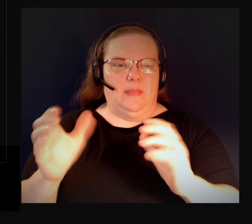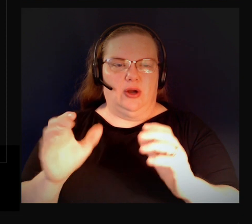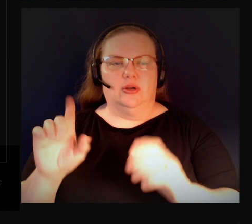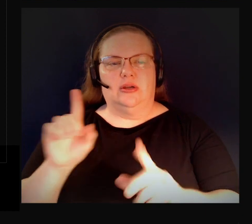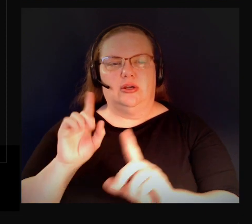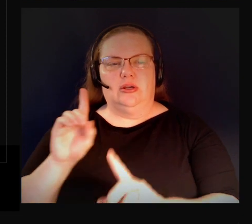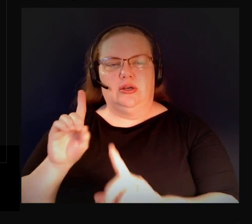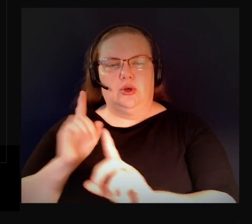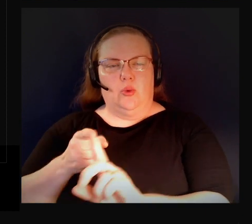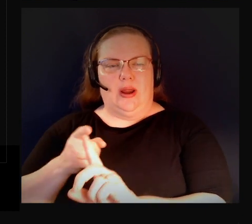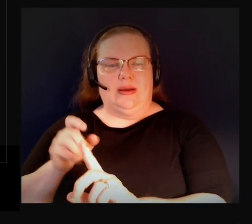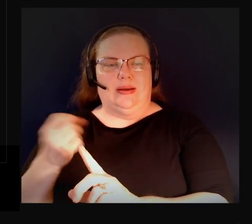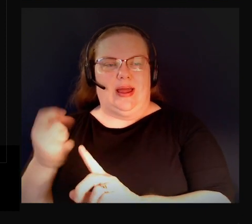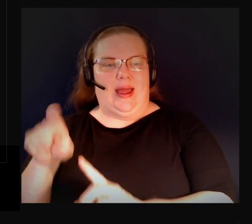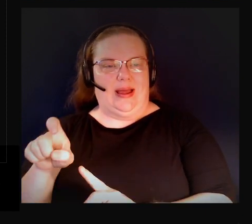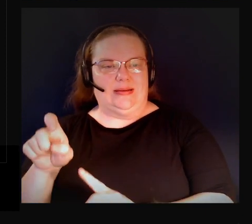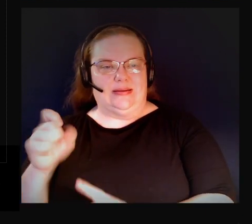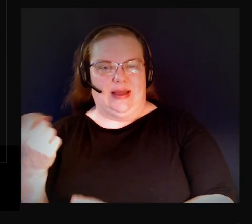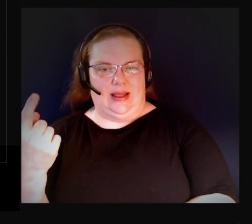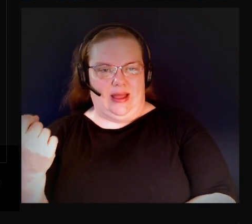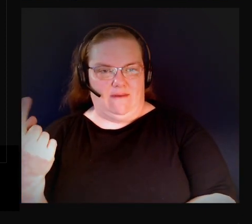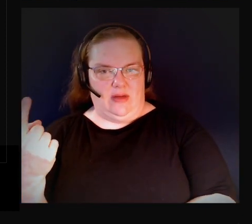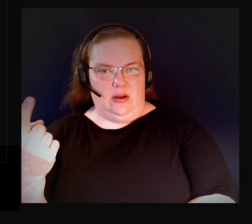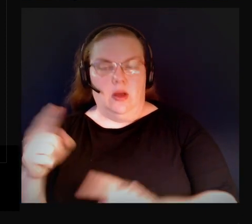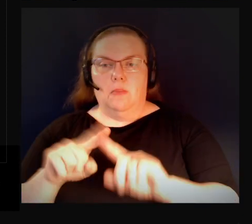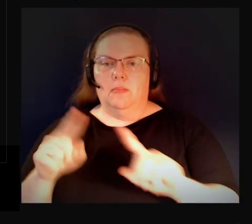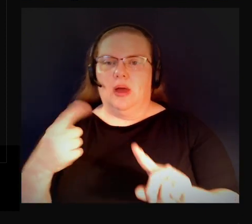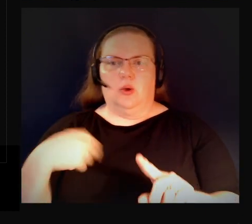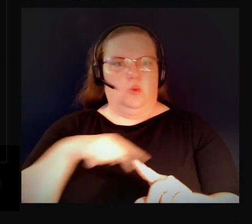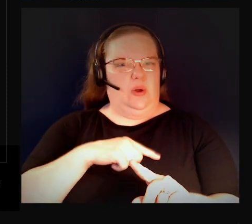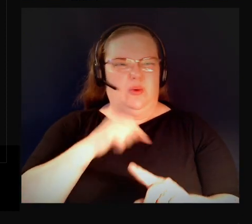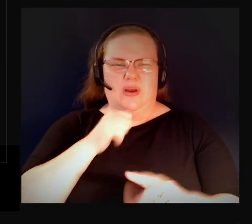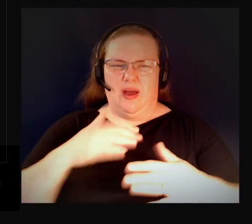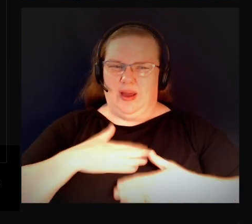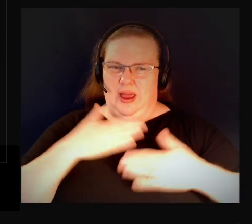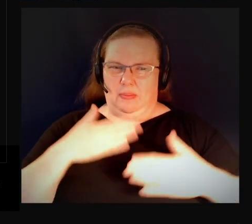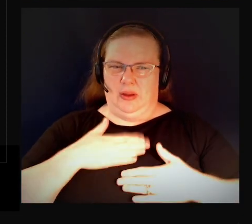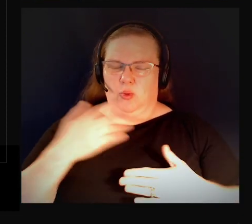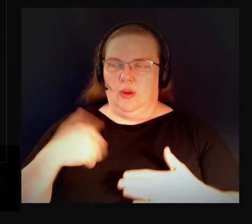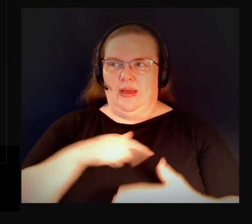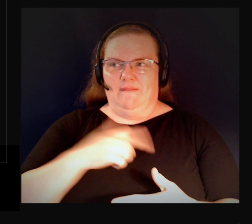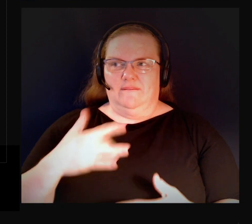But we weren't happy here with the amount of speed we were getting. We felt we could still do more and get more out of it.